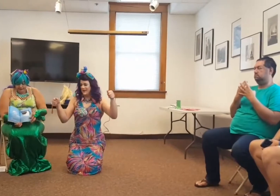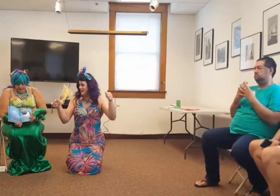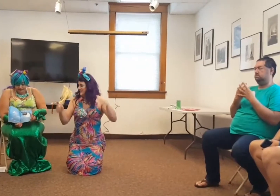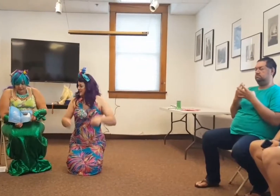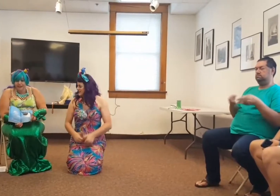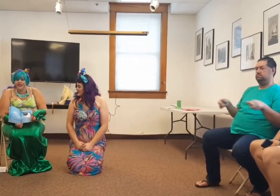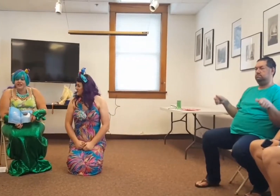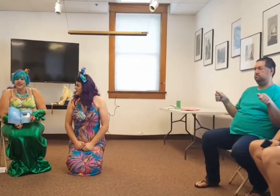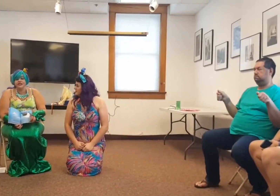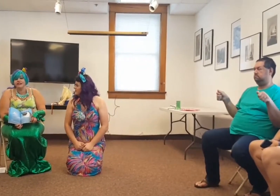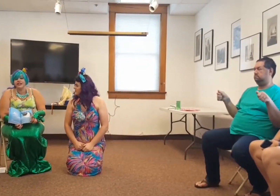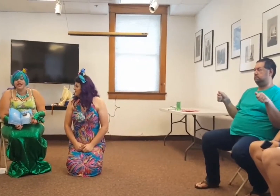What do you think they're going to do with the net?